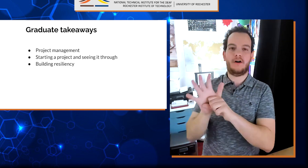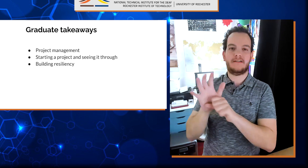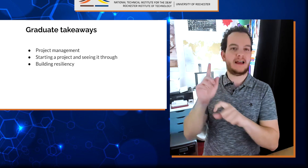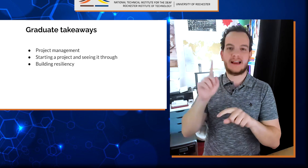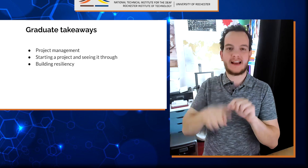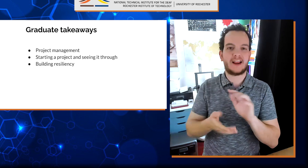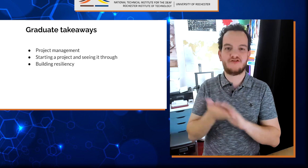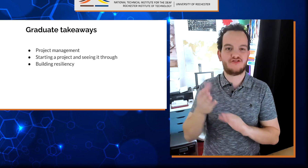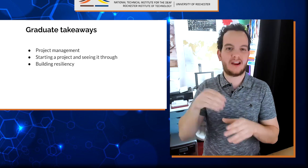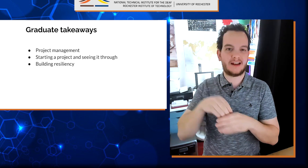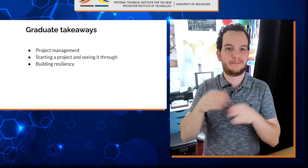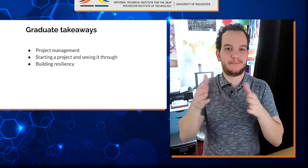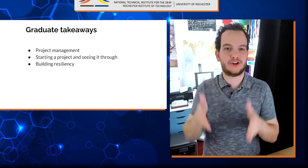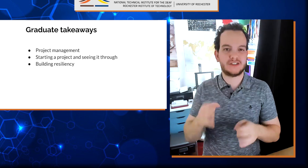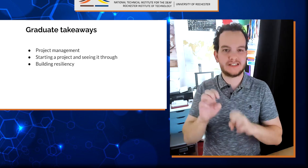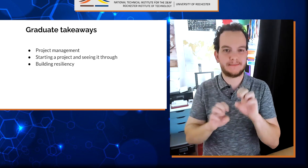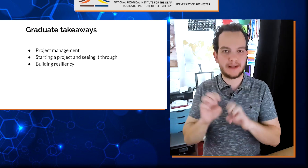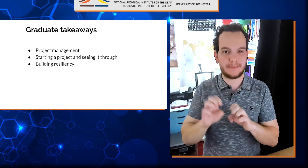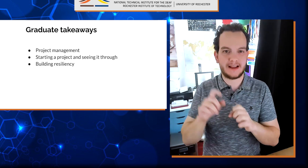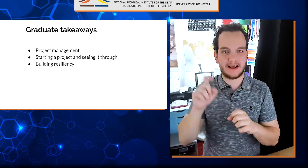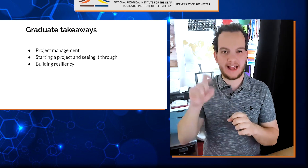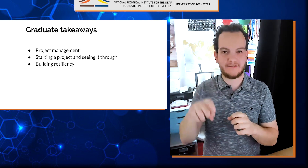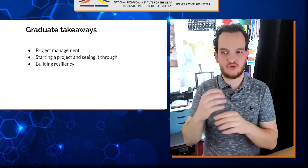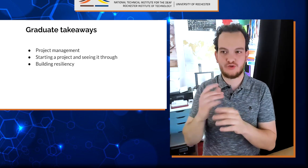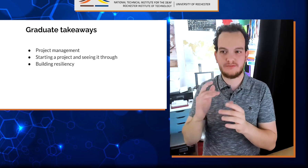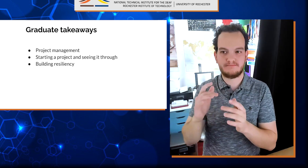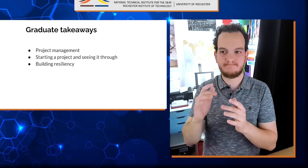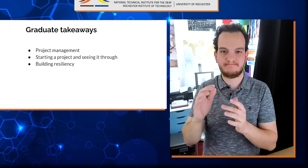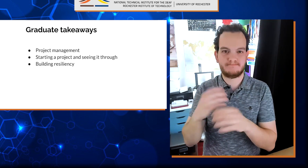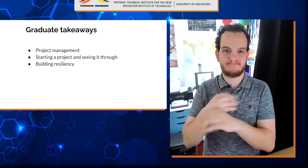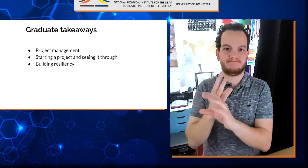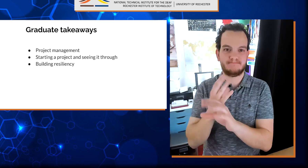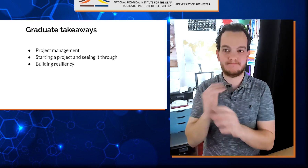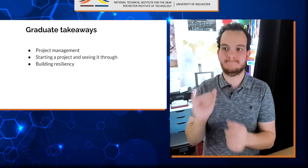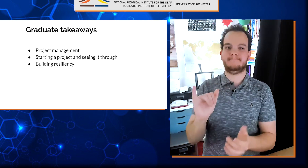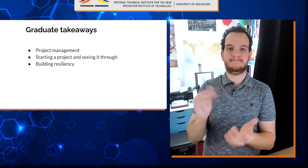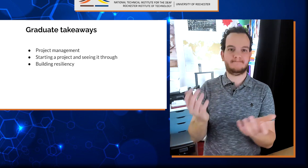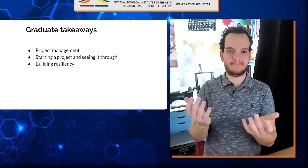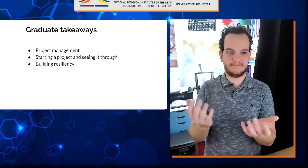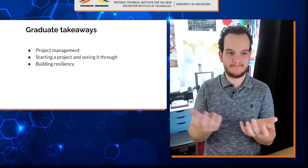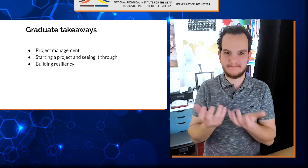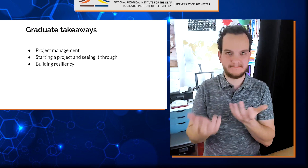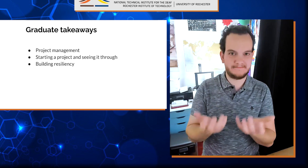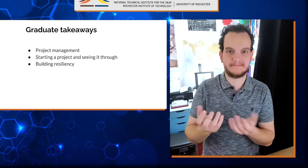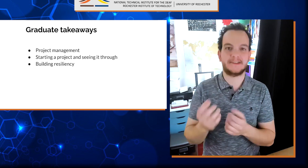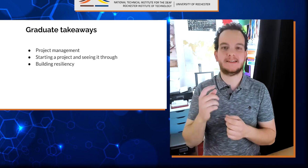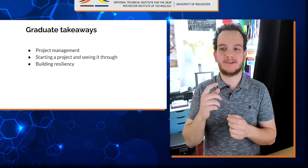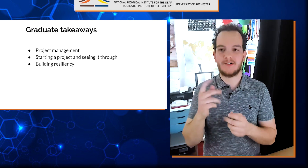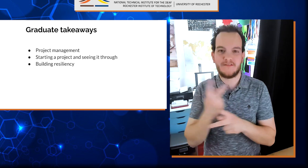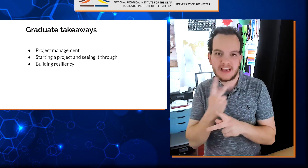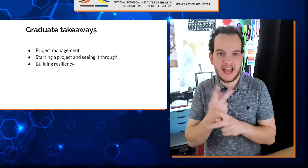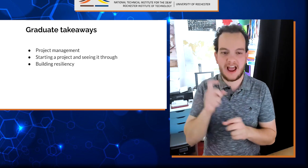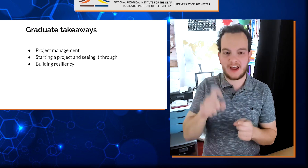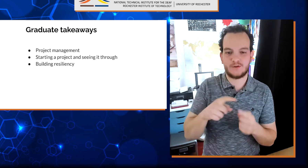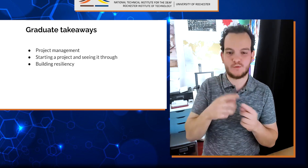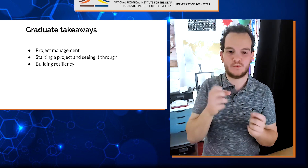for my research project. And then because of Covid, I wasn't able to do in-person experiments. So I had to pivot over to Zoom.